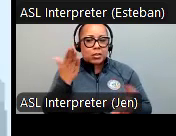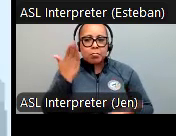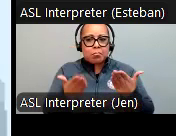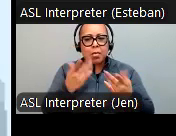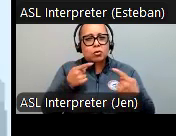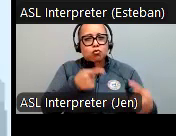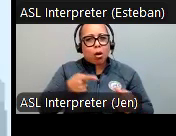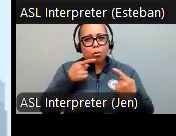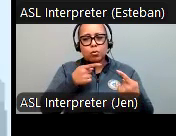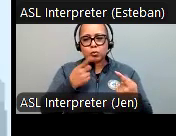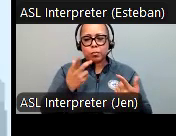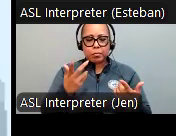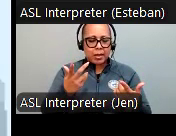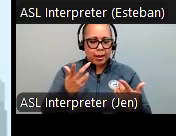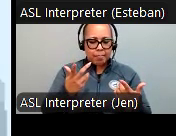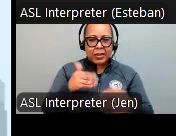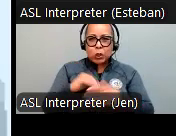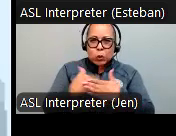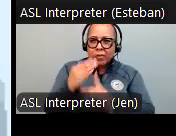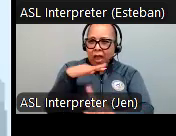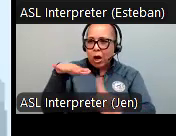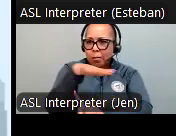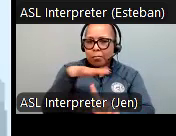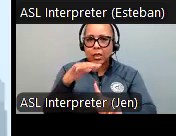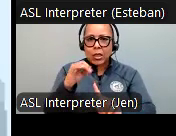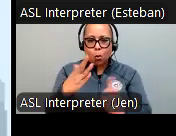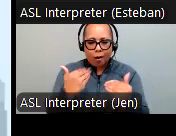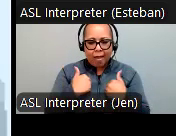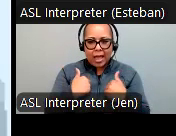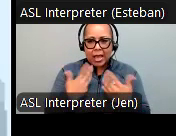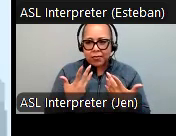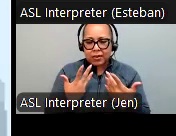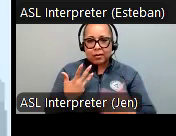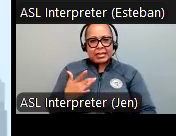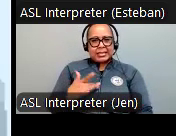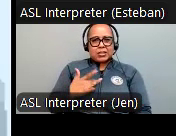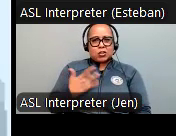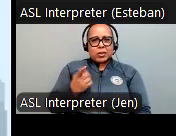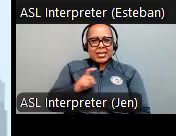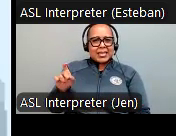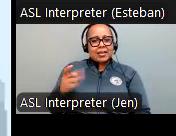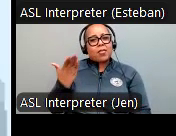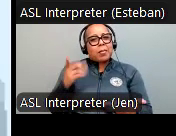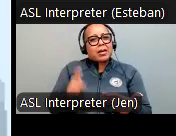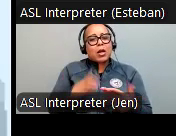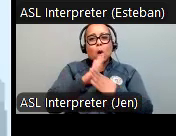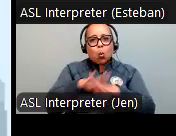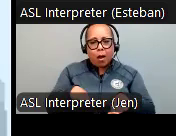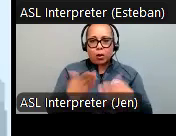to be in a new environment, or have sensory needs, they may need a quiet room or quiet